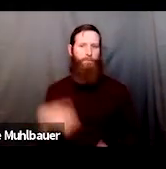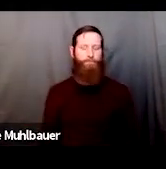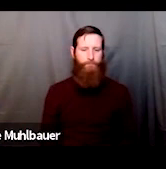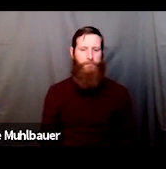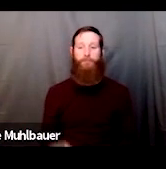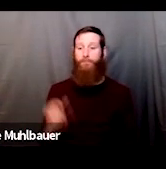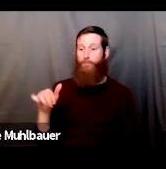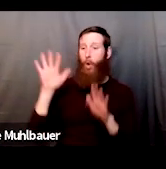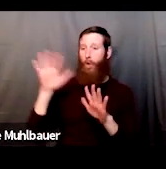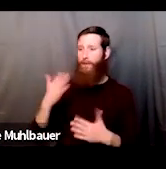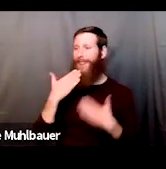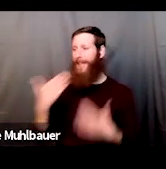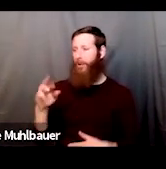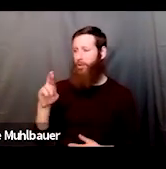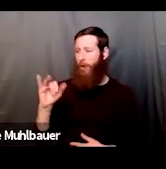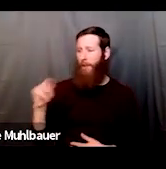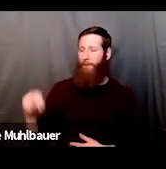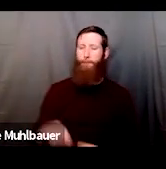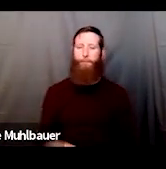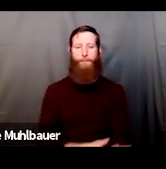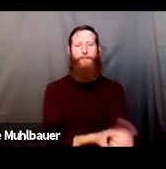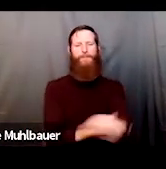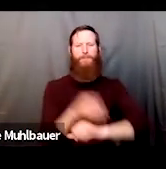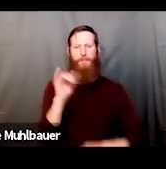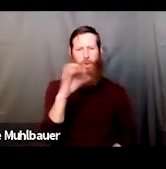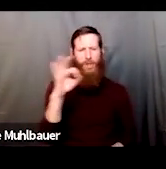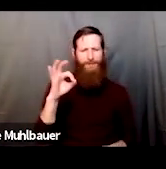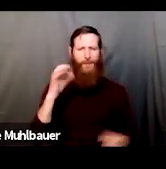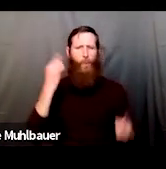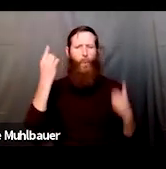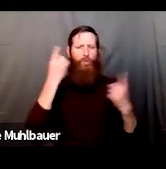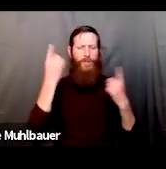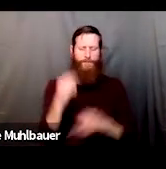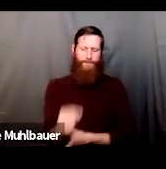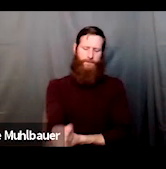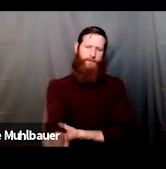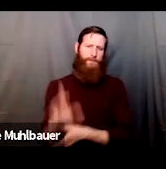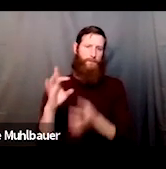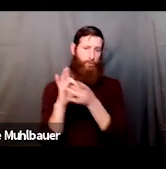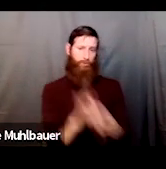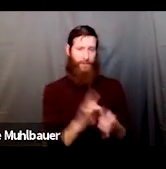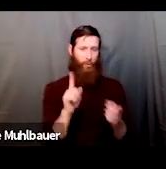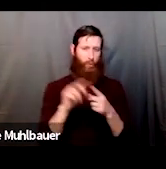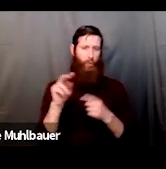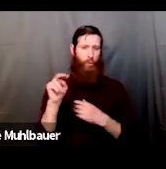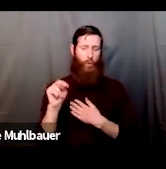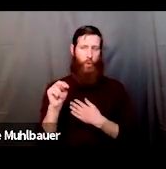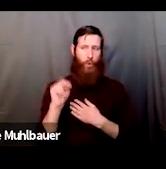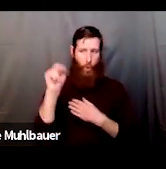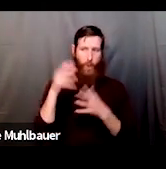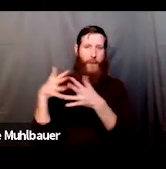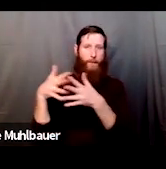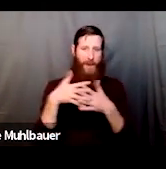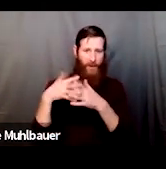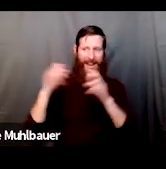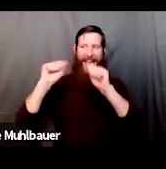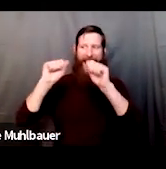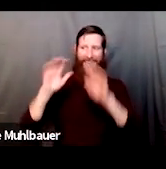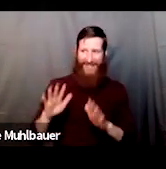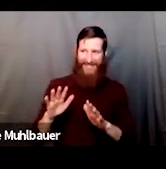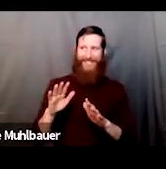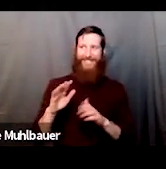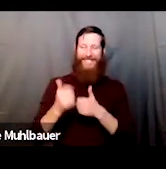Jeff is wondering about the public avalanche danger scale